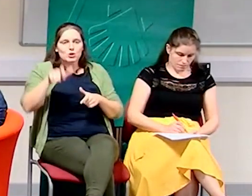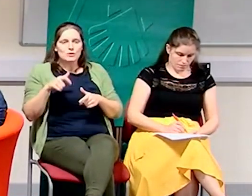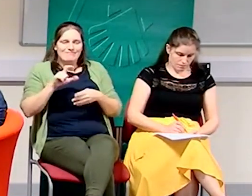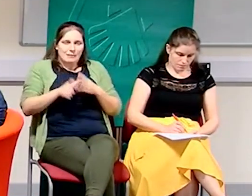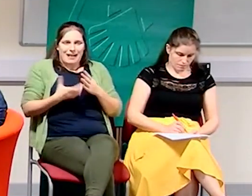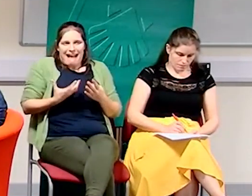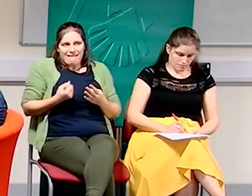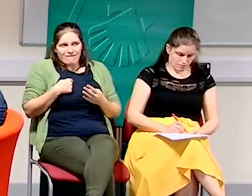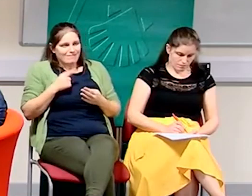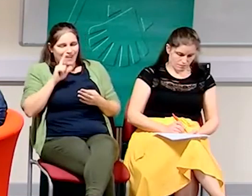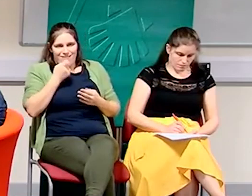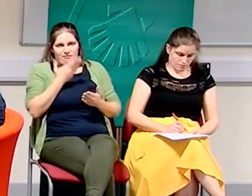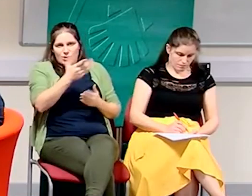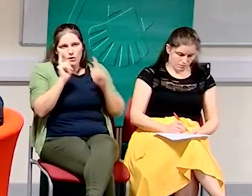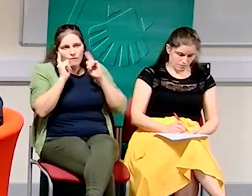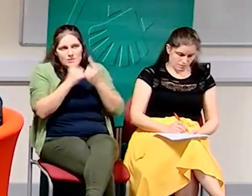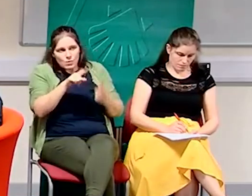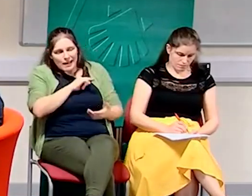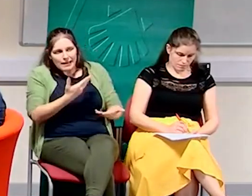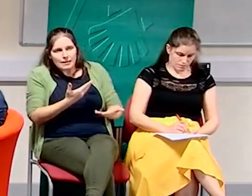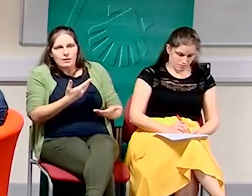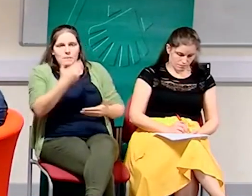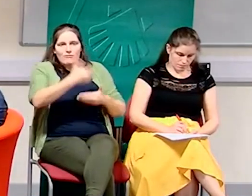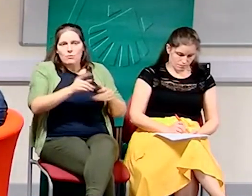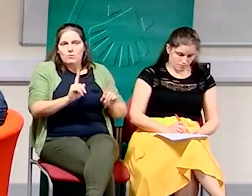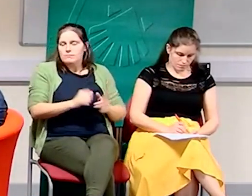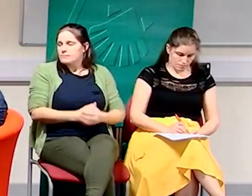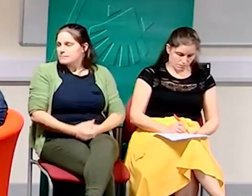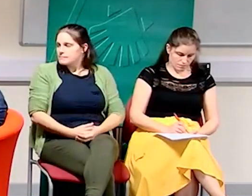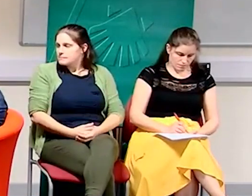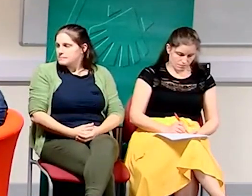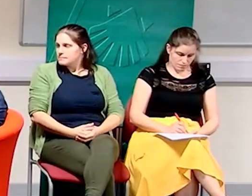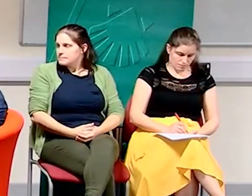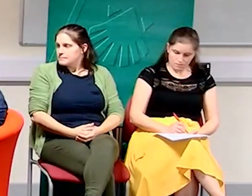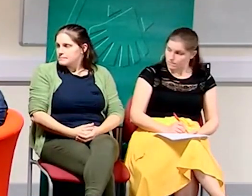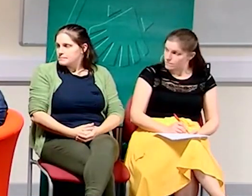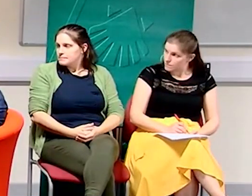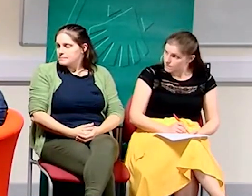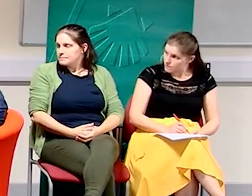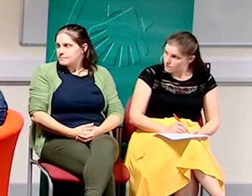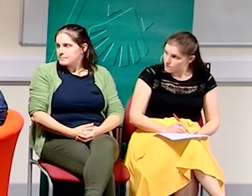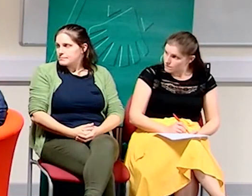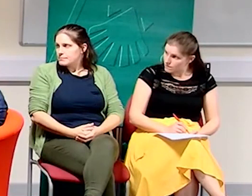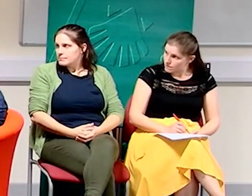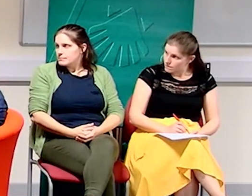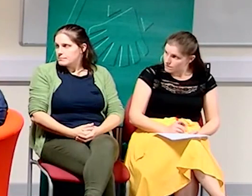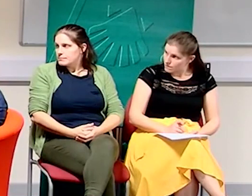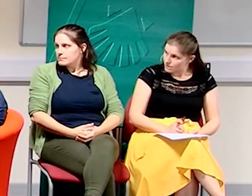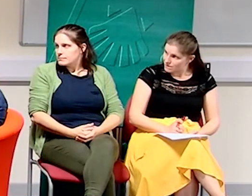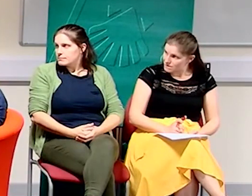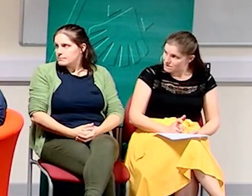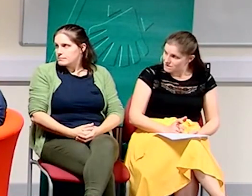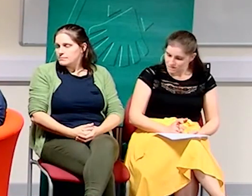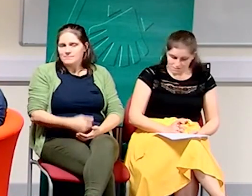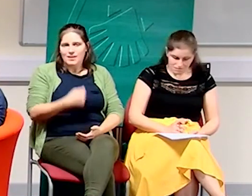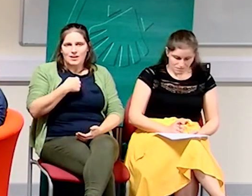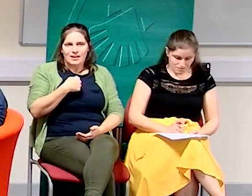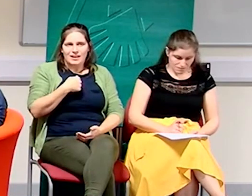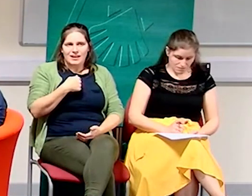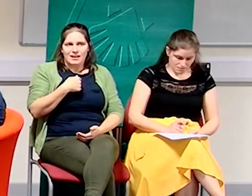example um I don't want to be to direct but I don't think there are really any perceived